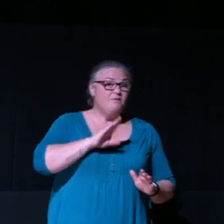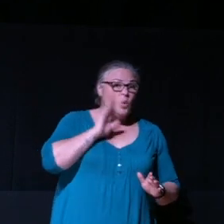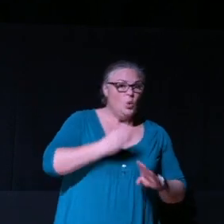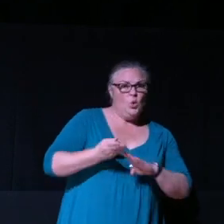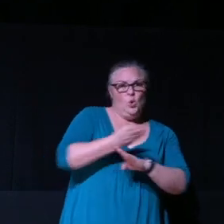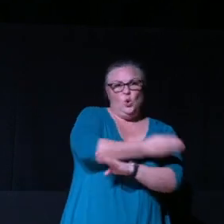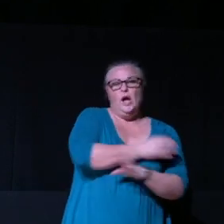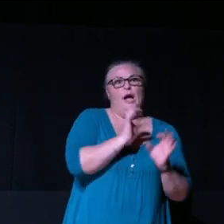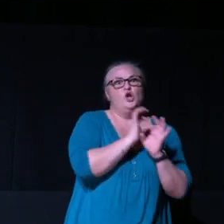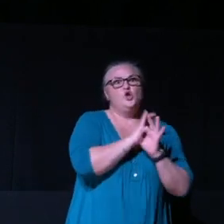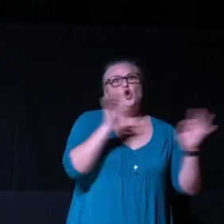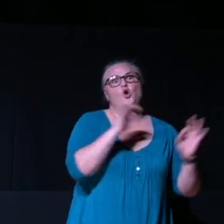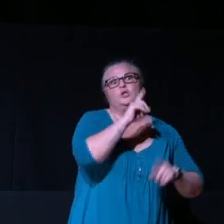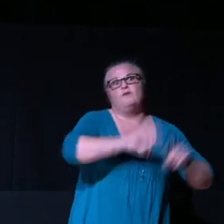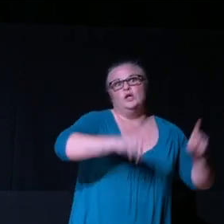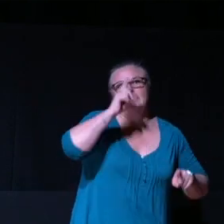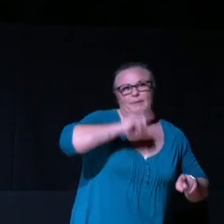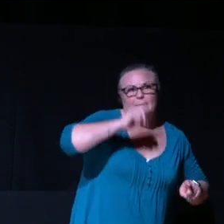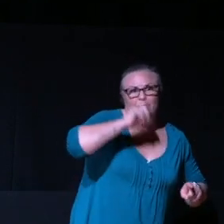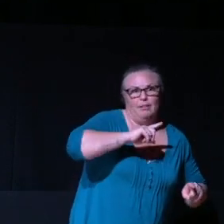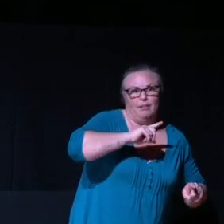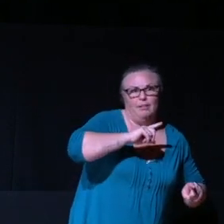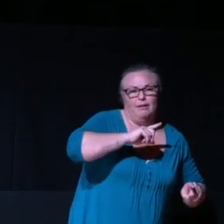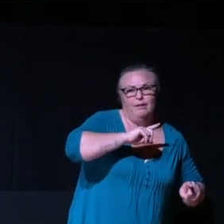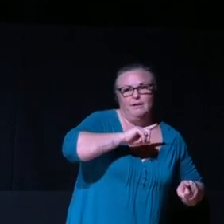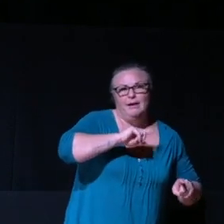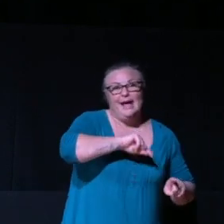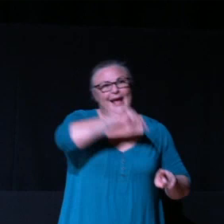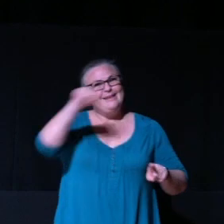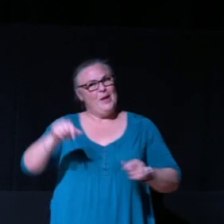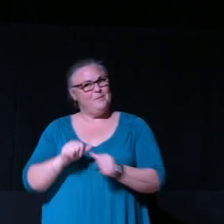I think we're trying to fit people into stories that already exist as opposed to